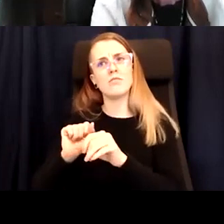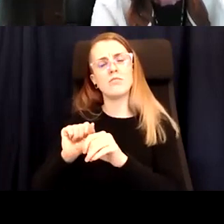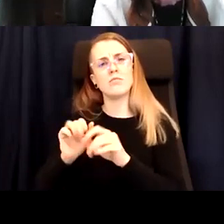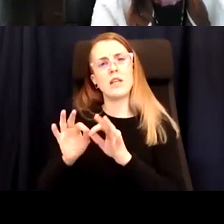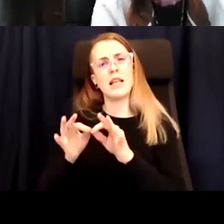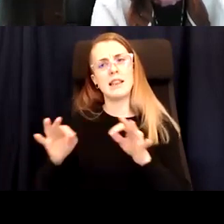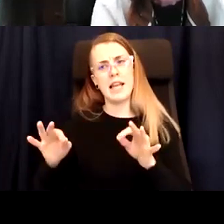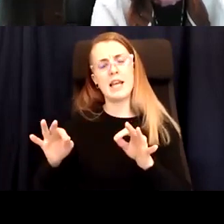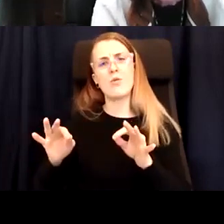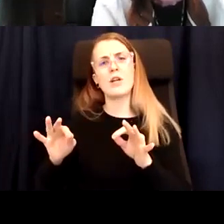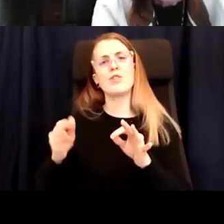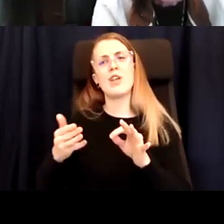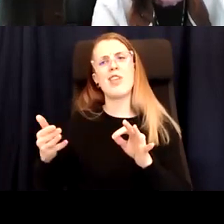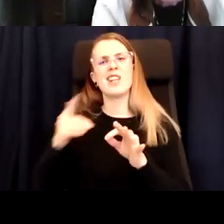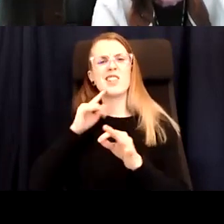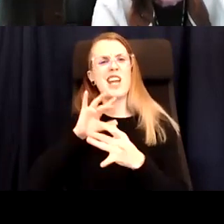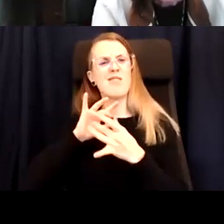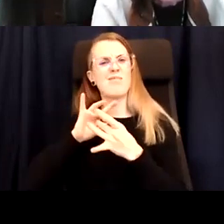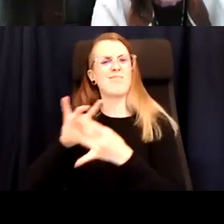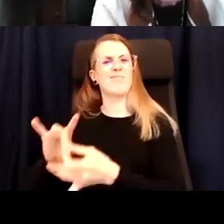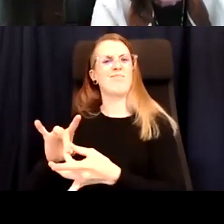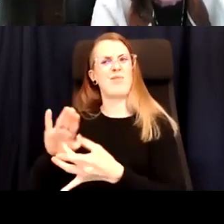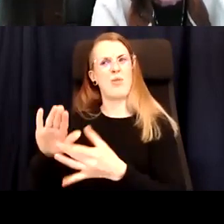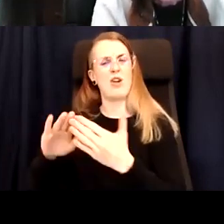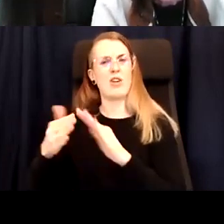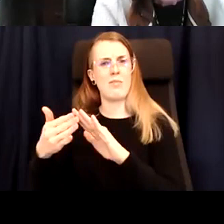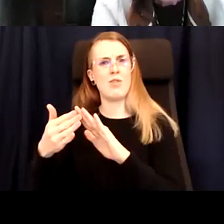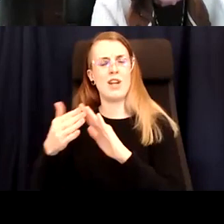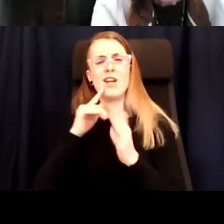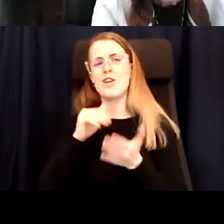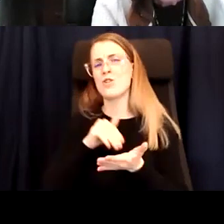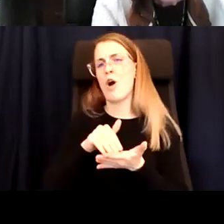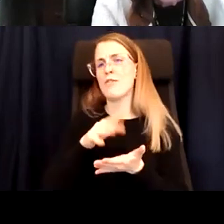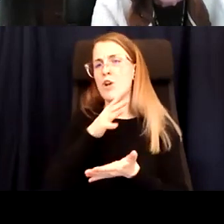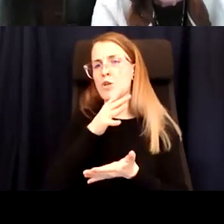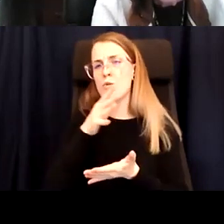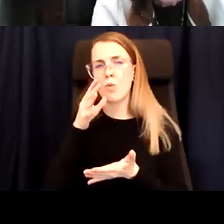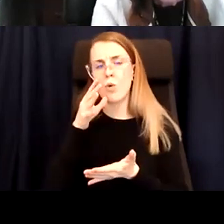I think in the rural side of things, there are often partnerships and agreements that